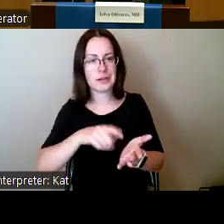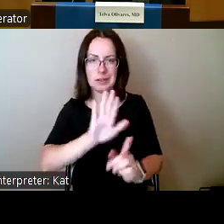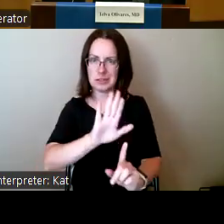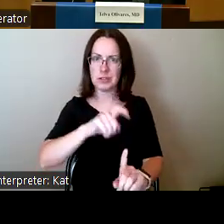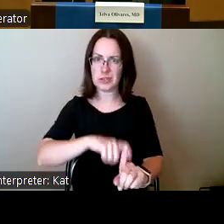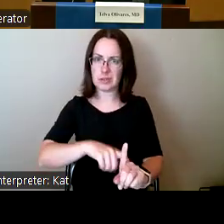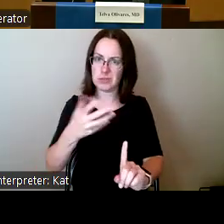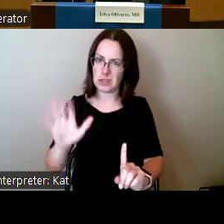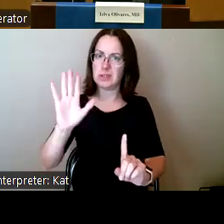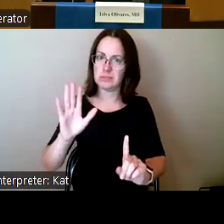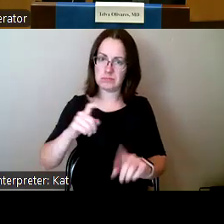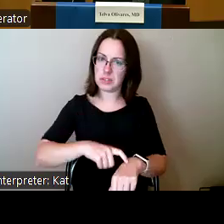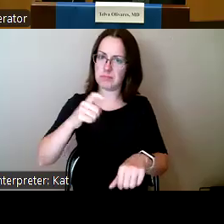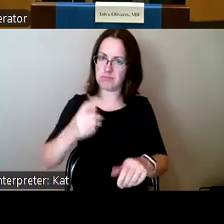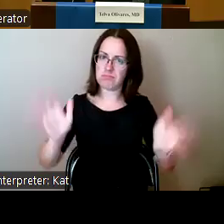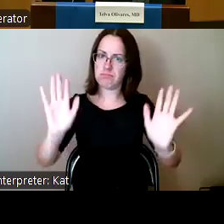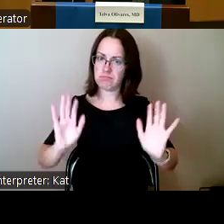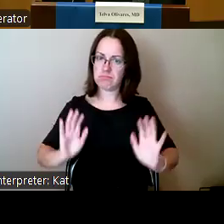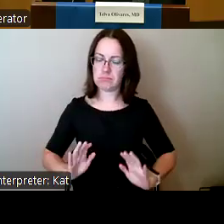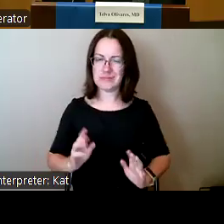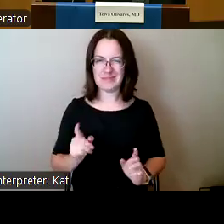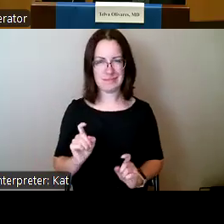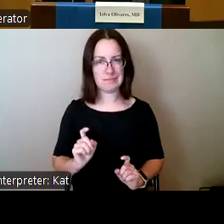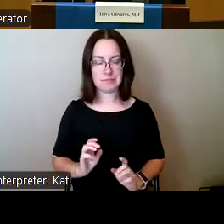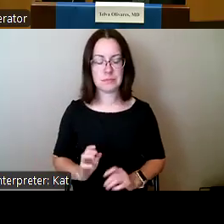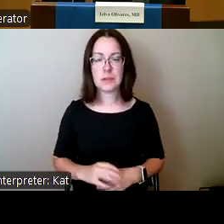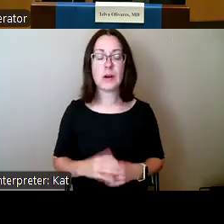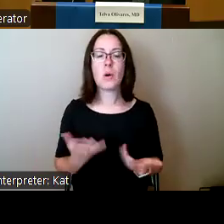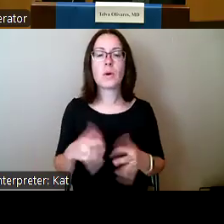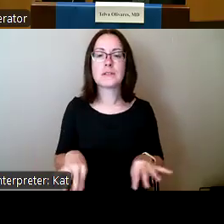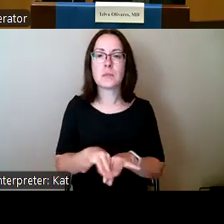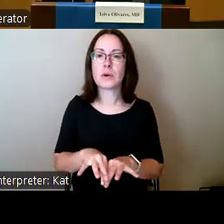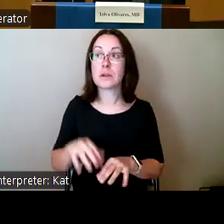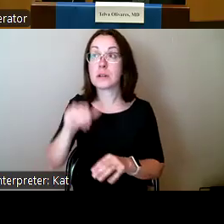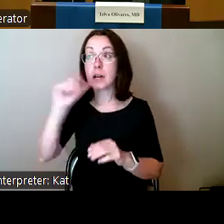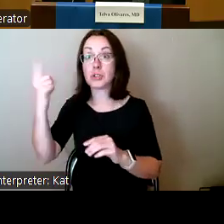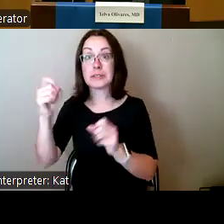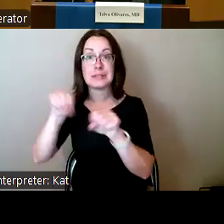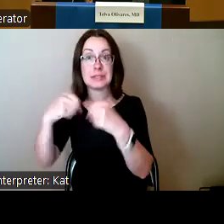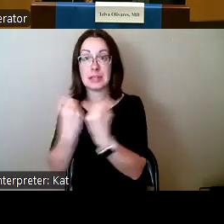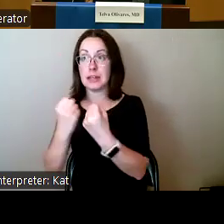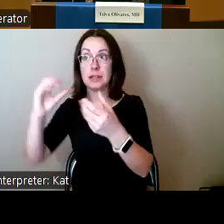again an important nuance to that is that's not just what society tells an older person, it's